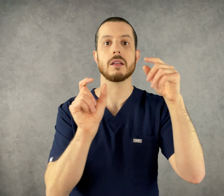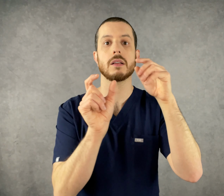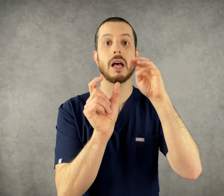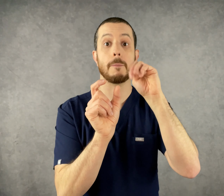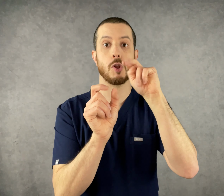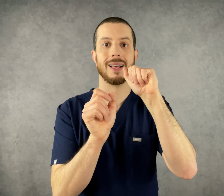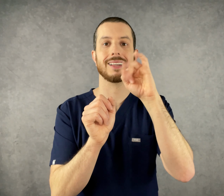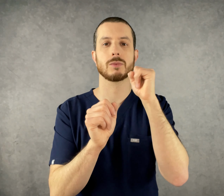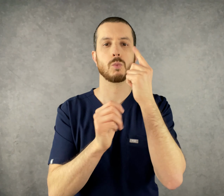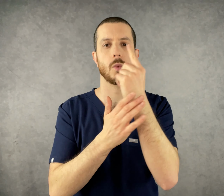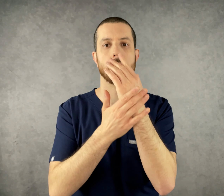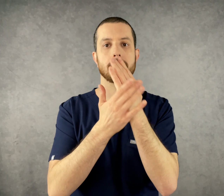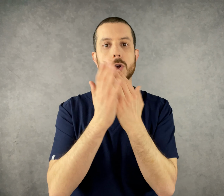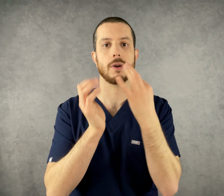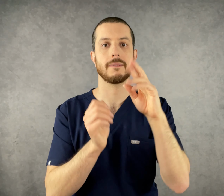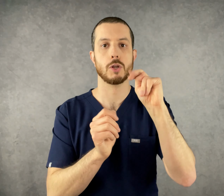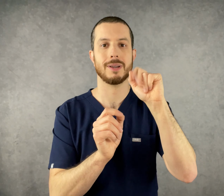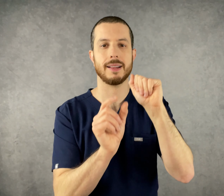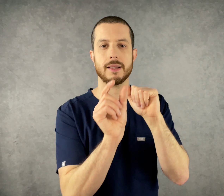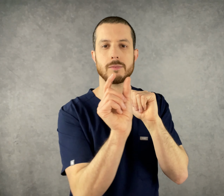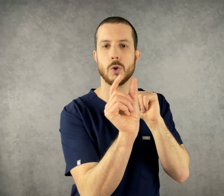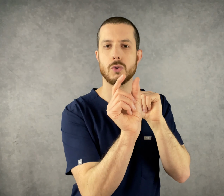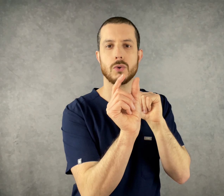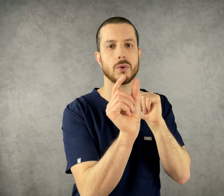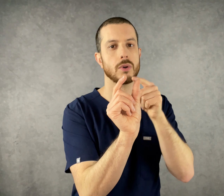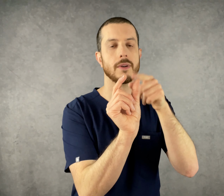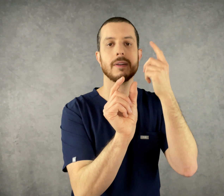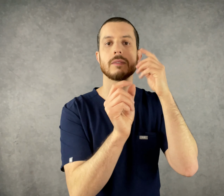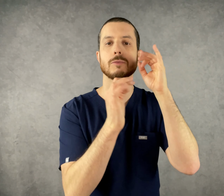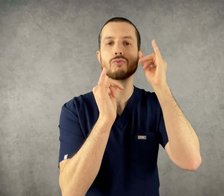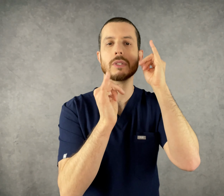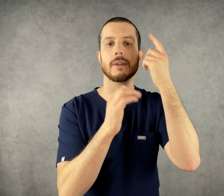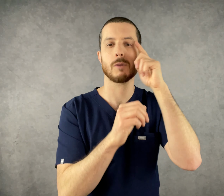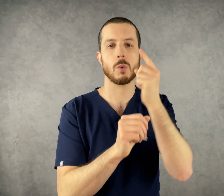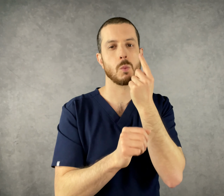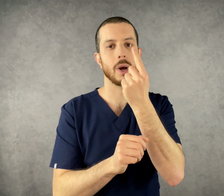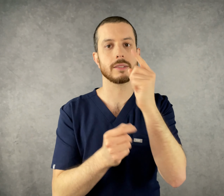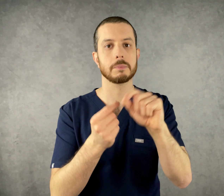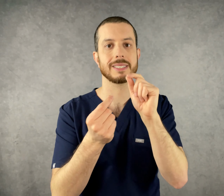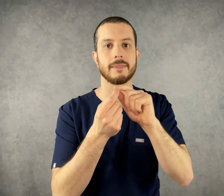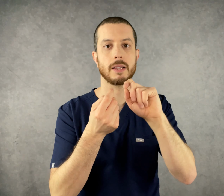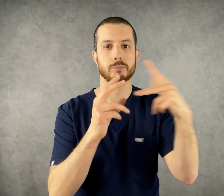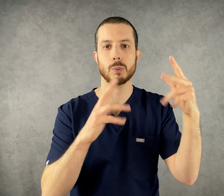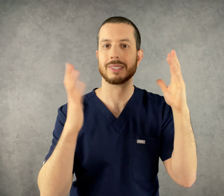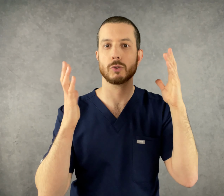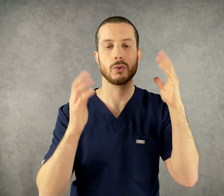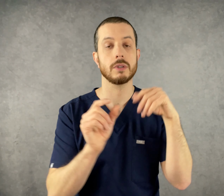mRNA is one small part of that RNA strand. It only contains instructions for one specific protein.